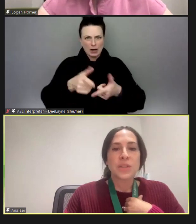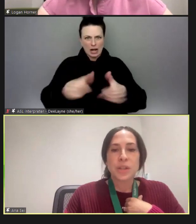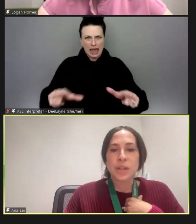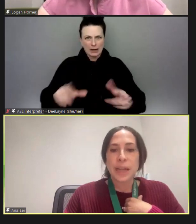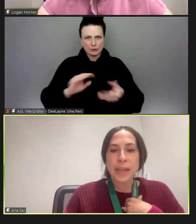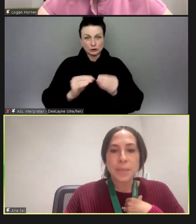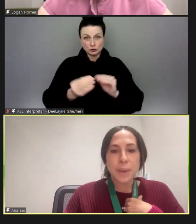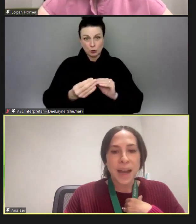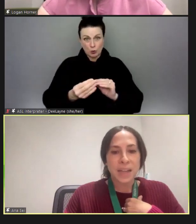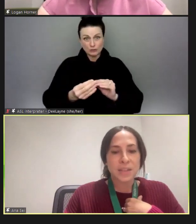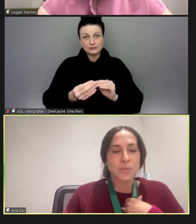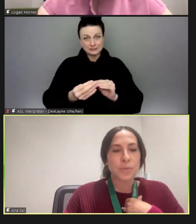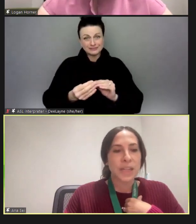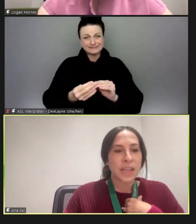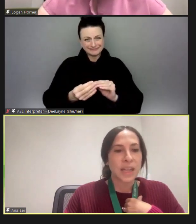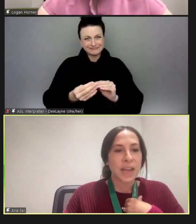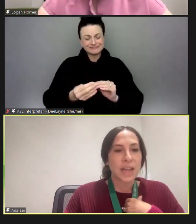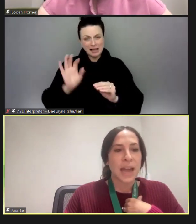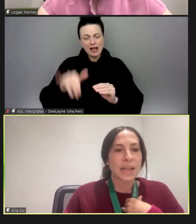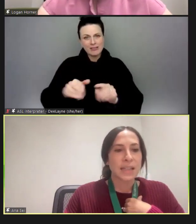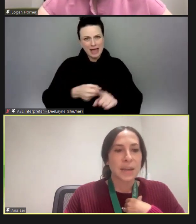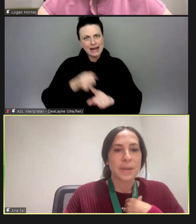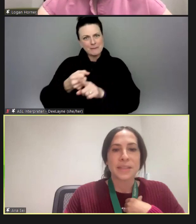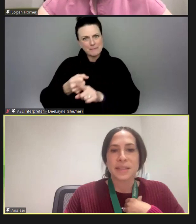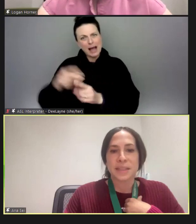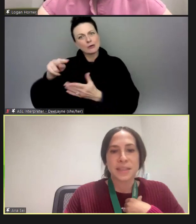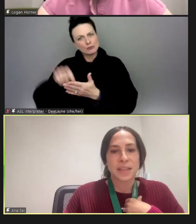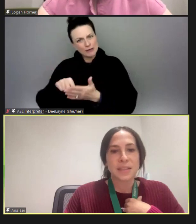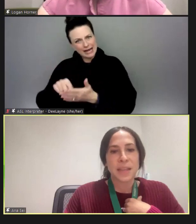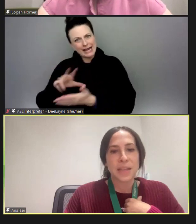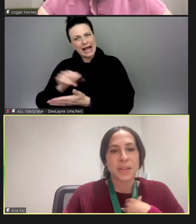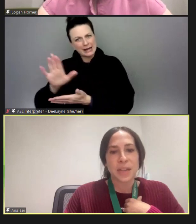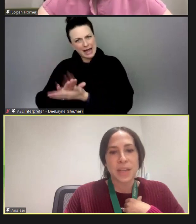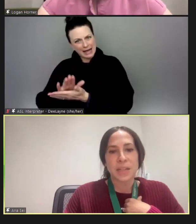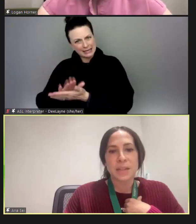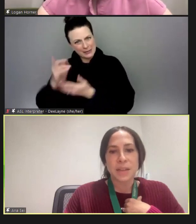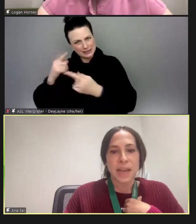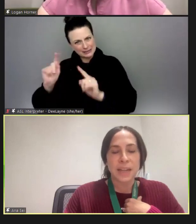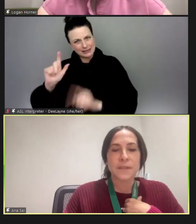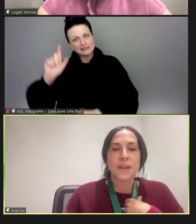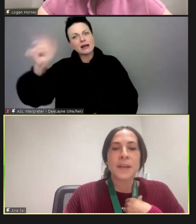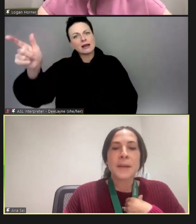turn impact breeding and academic